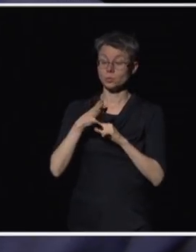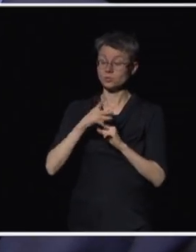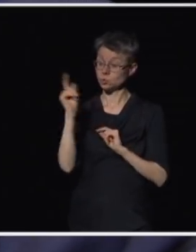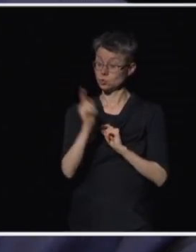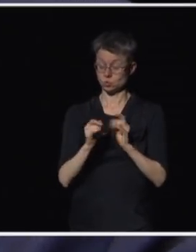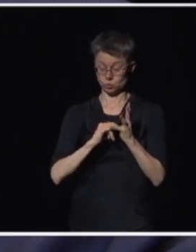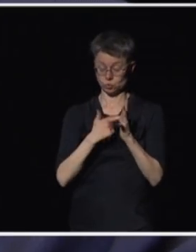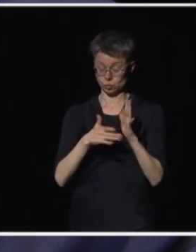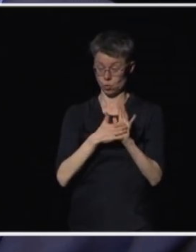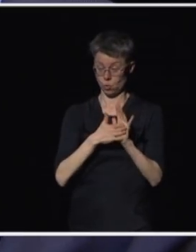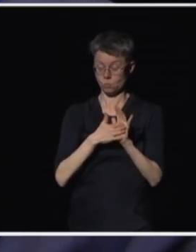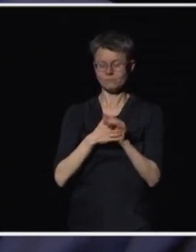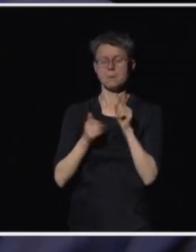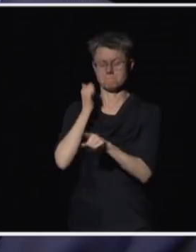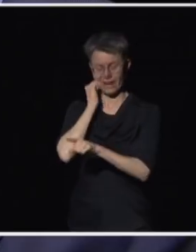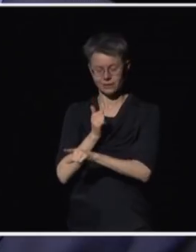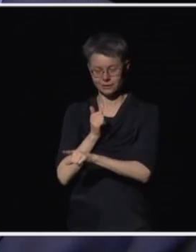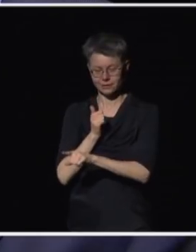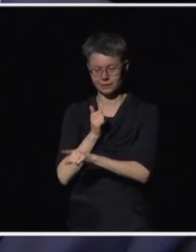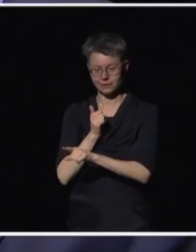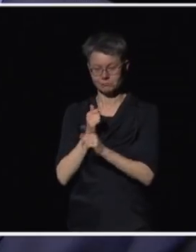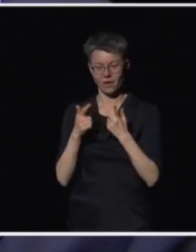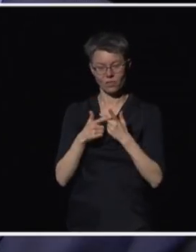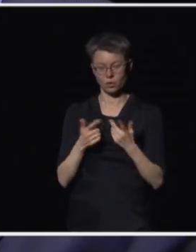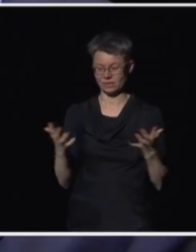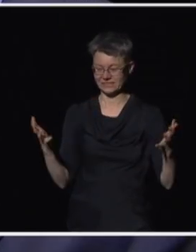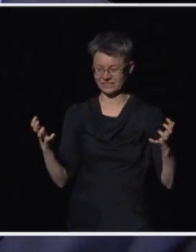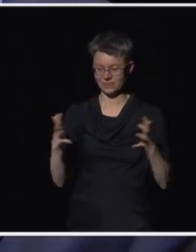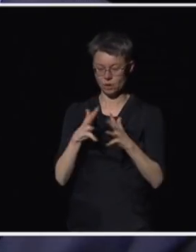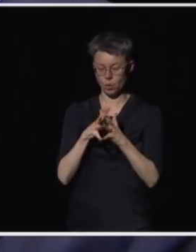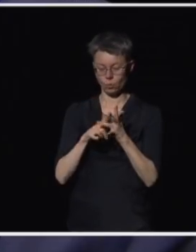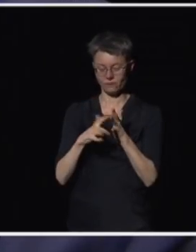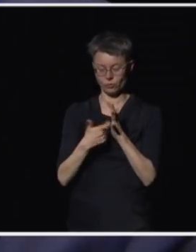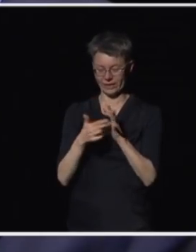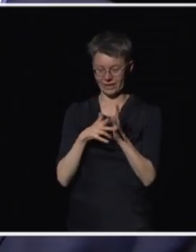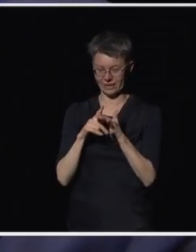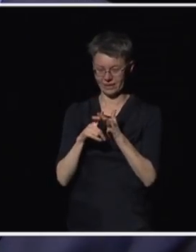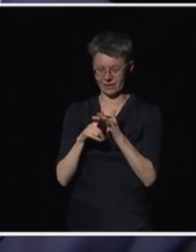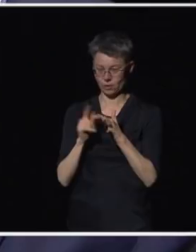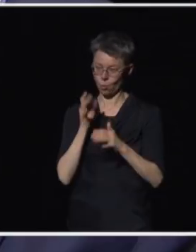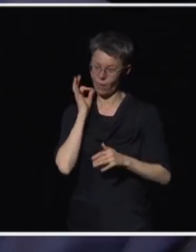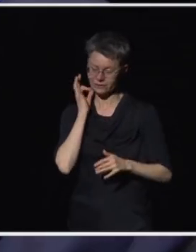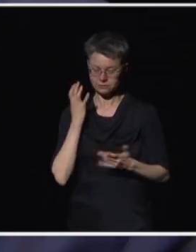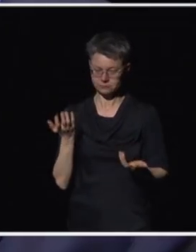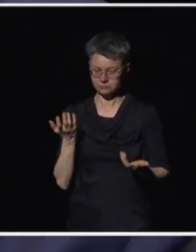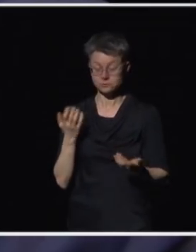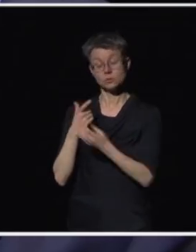But I just, I didn't think about Wolverine as white. Because they're misfits. That's why. Aren't they? I think so. And that's how Marvel writes.